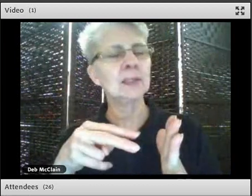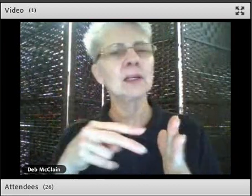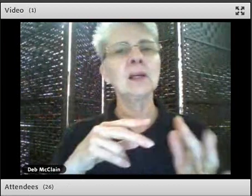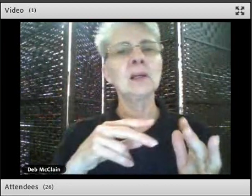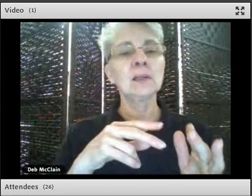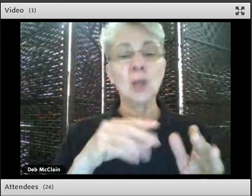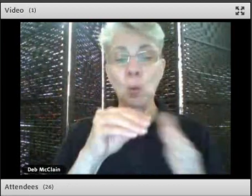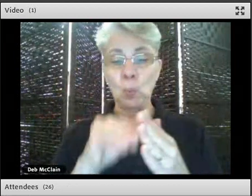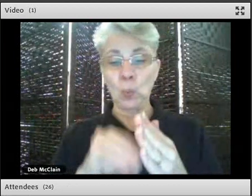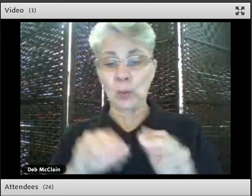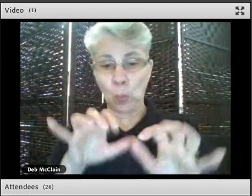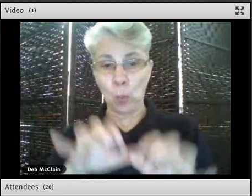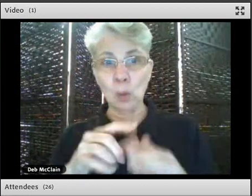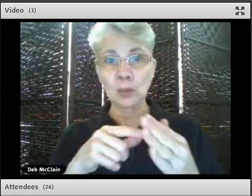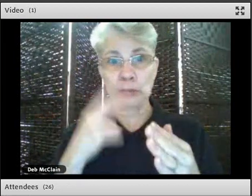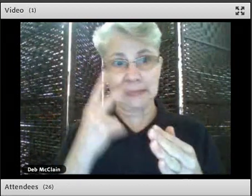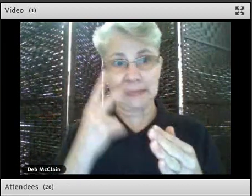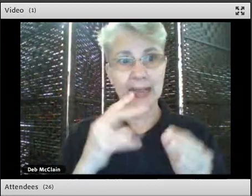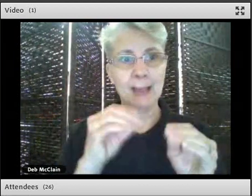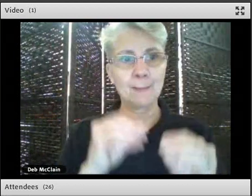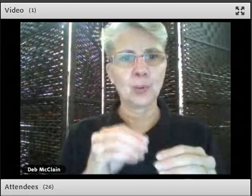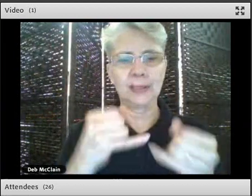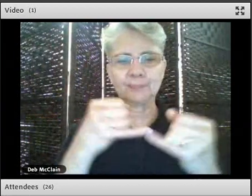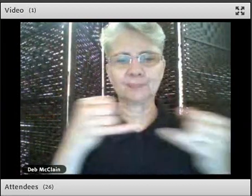And the first indicator will be a zero.